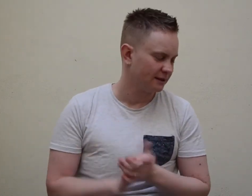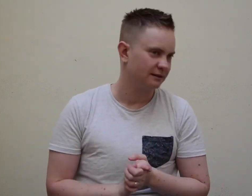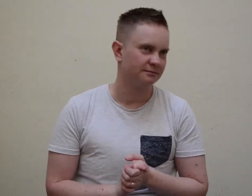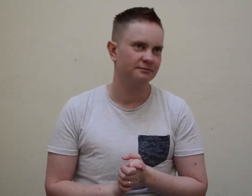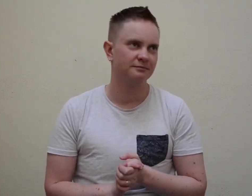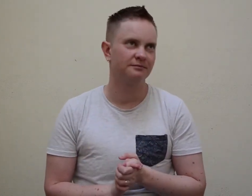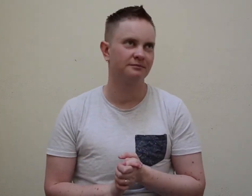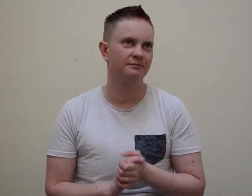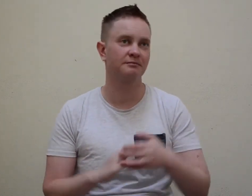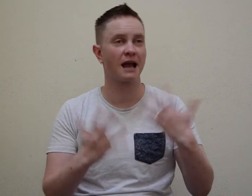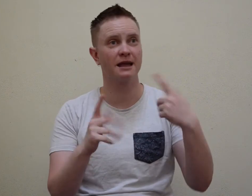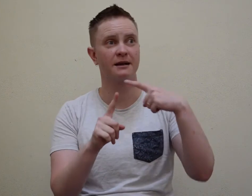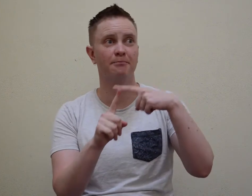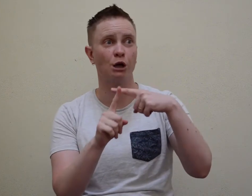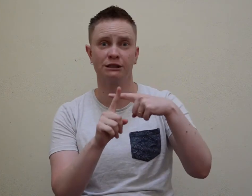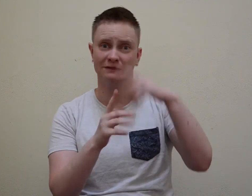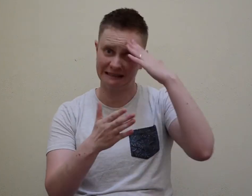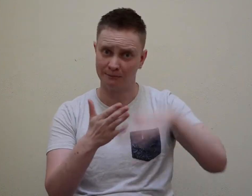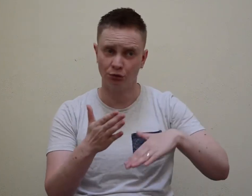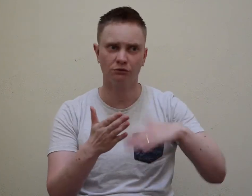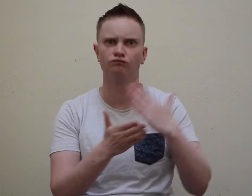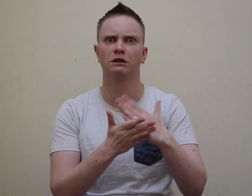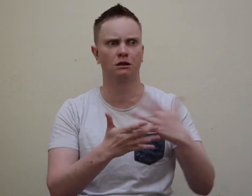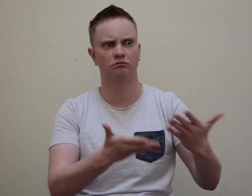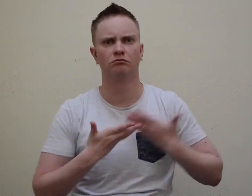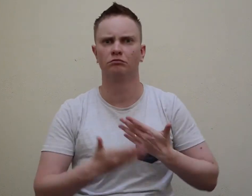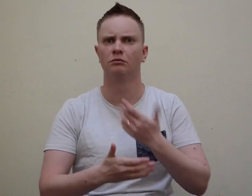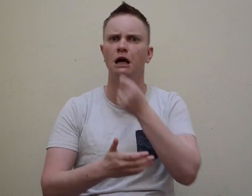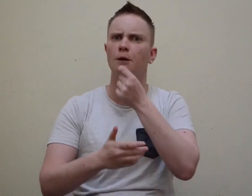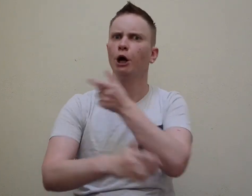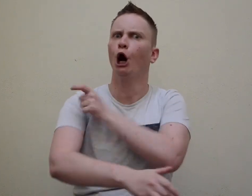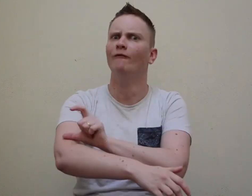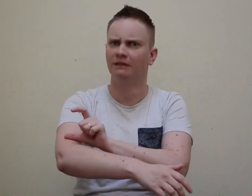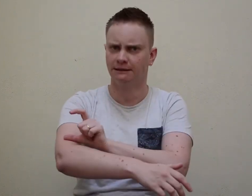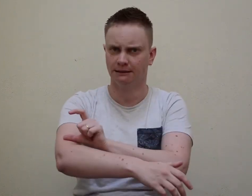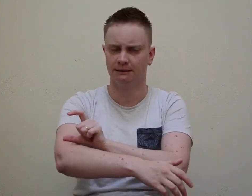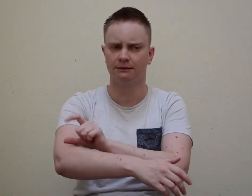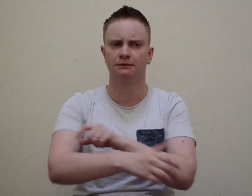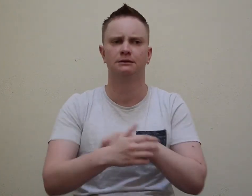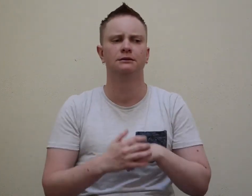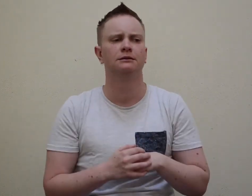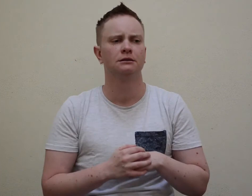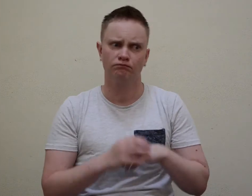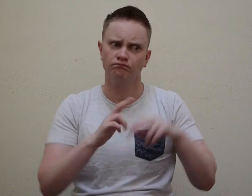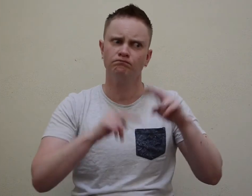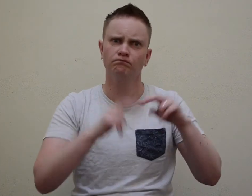So, positive experiences, things that have given me confidence